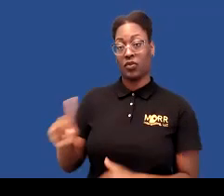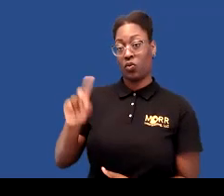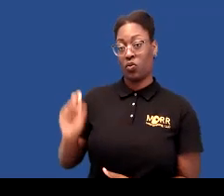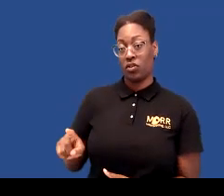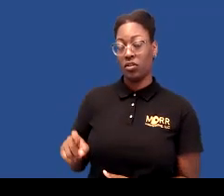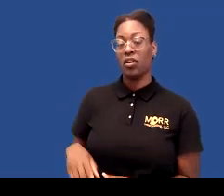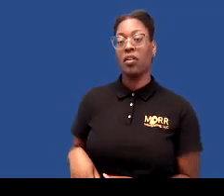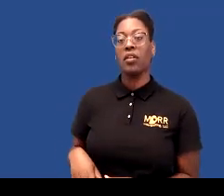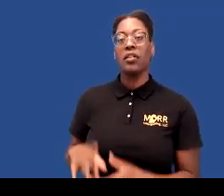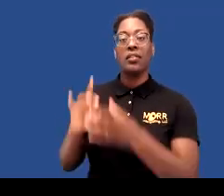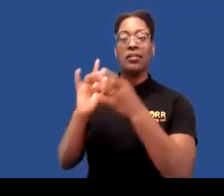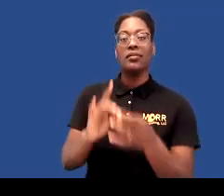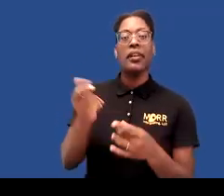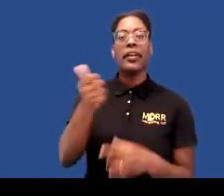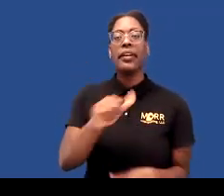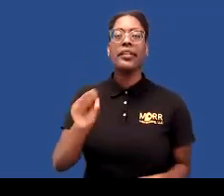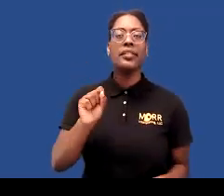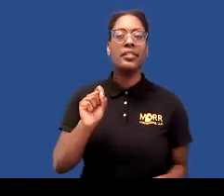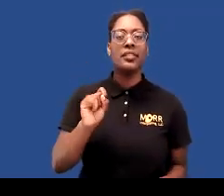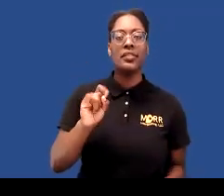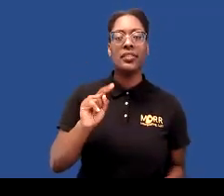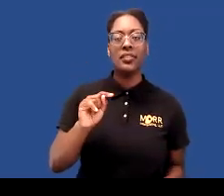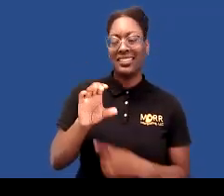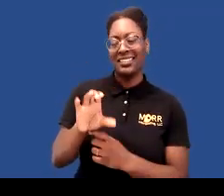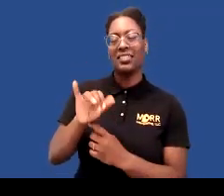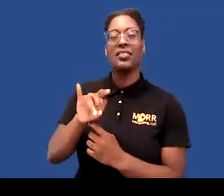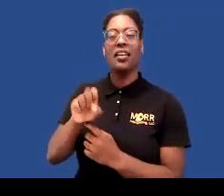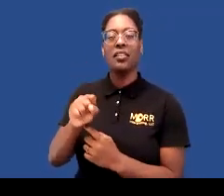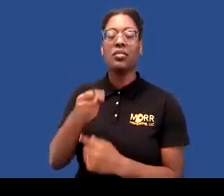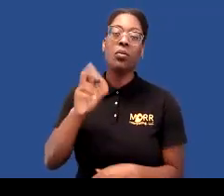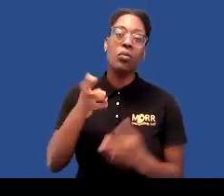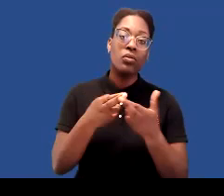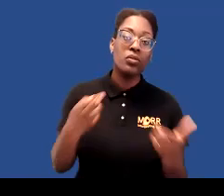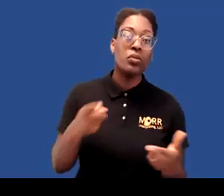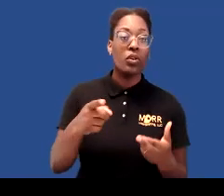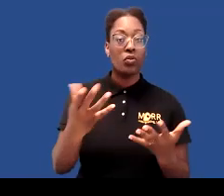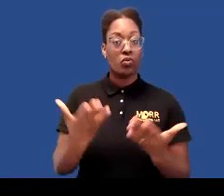about any sites or resources you would recommend for tutors